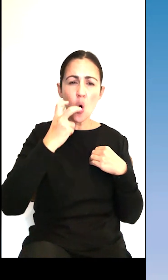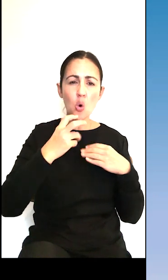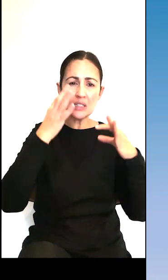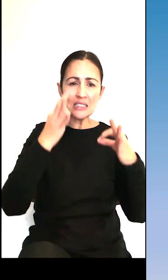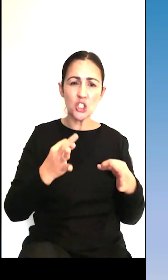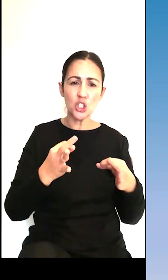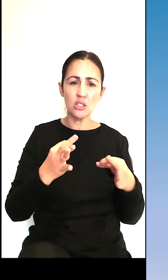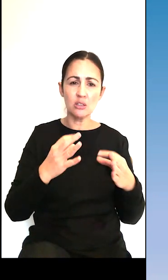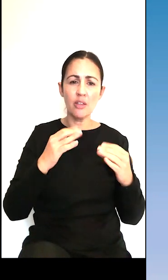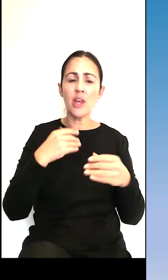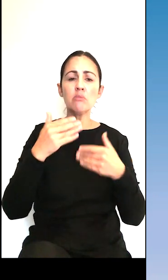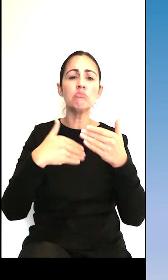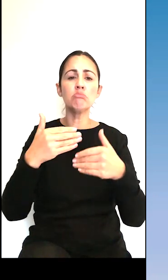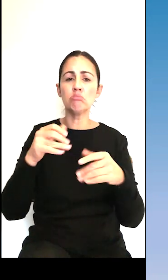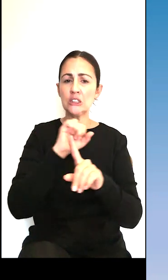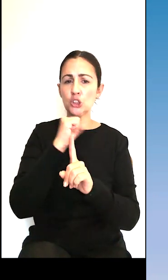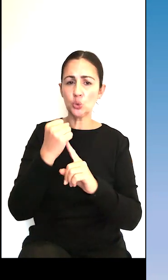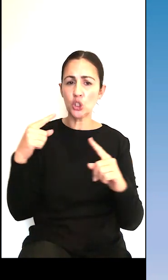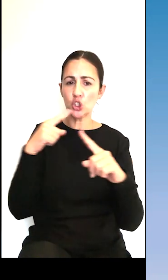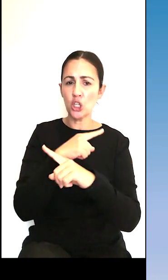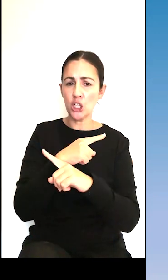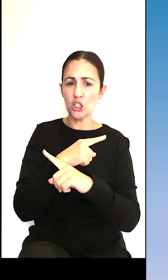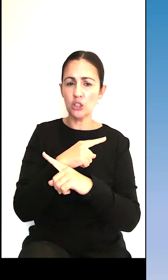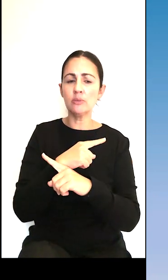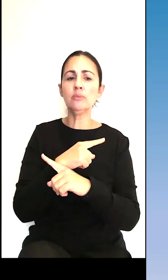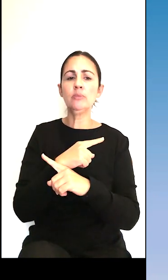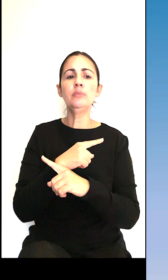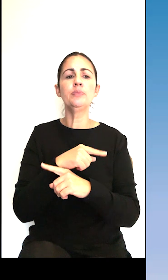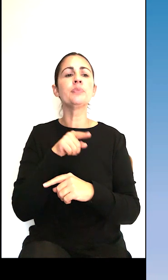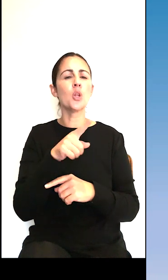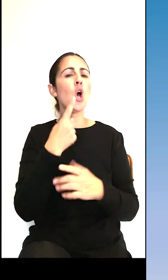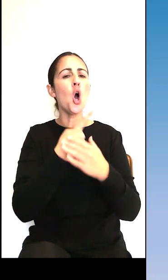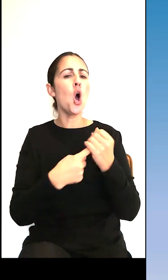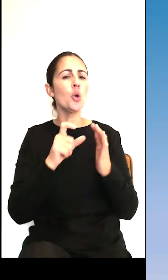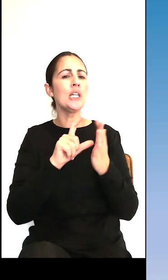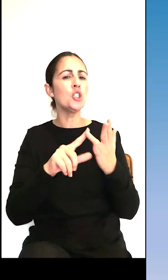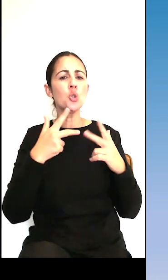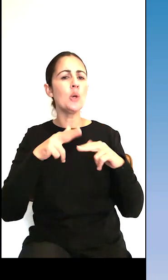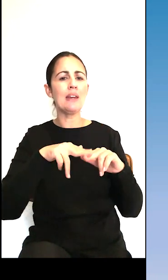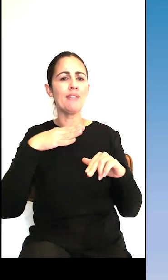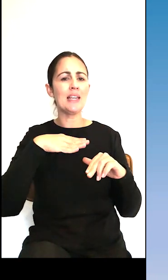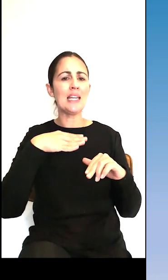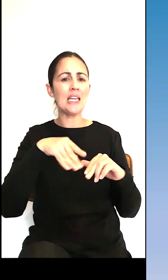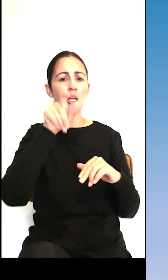would only need to make the decisions on someone else's behalf, and that would come into effect if they have lost that decision making capacity.